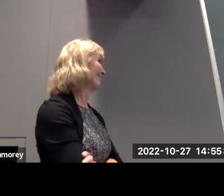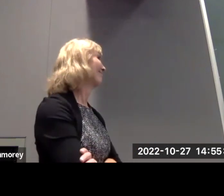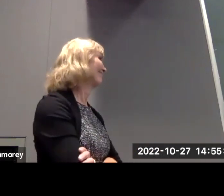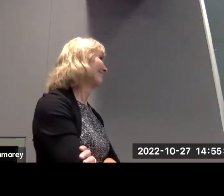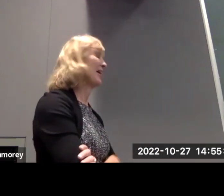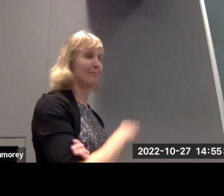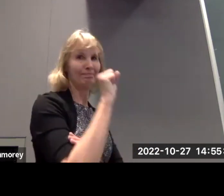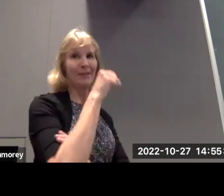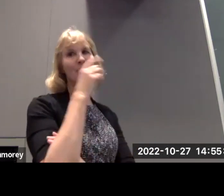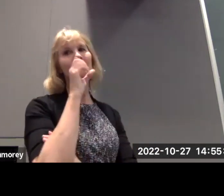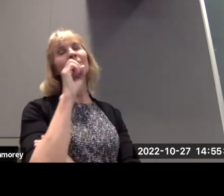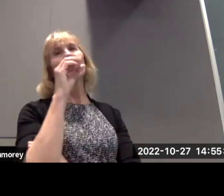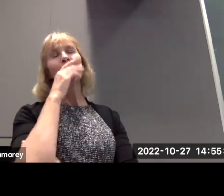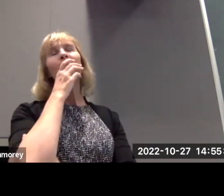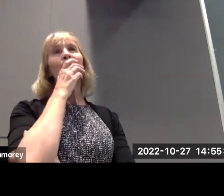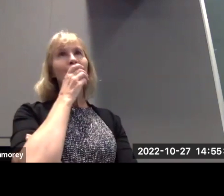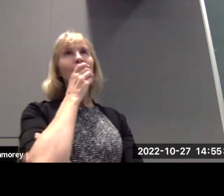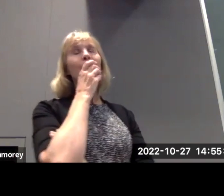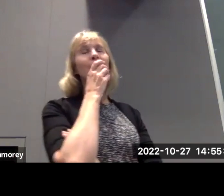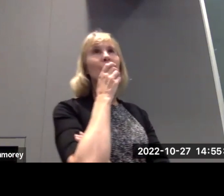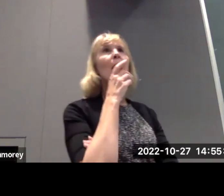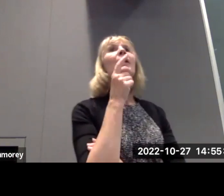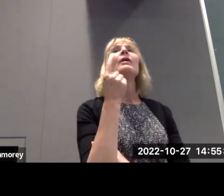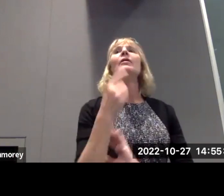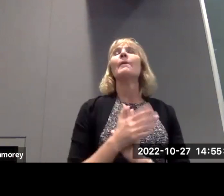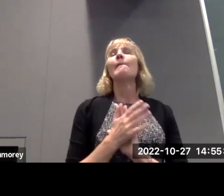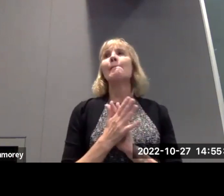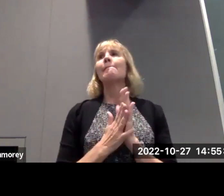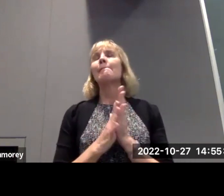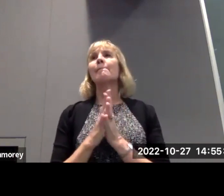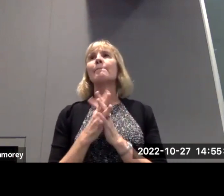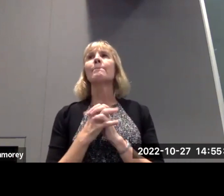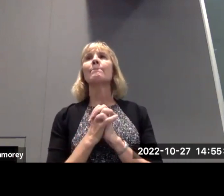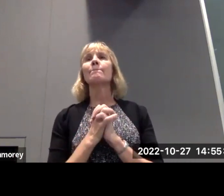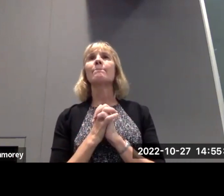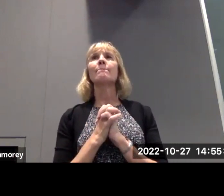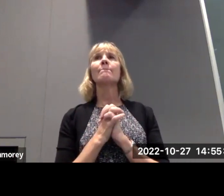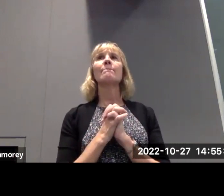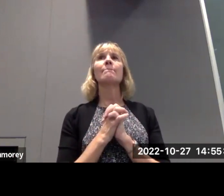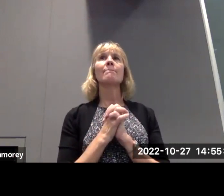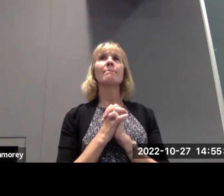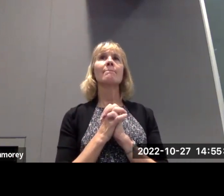One thing that I think our research does theory shows is that phonology is not everything